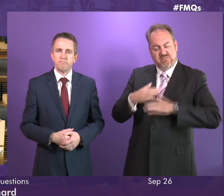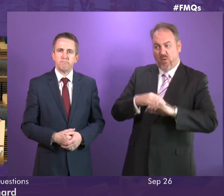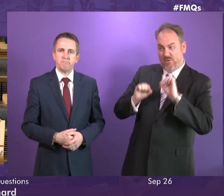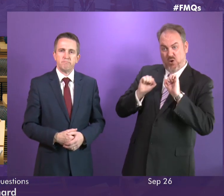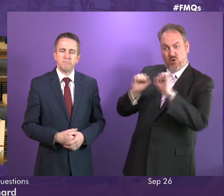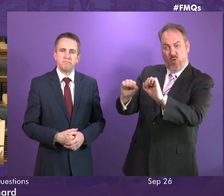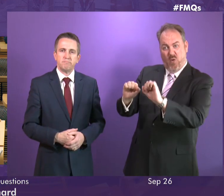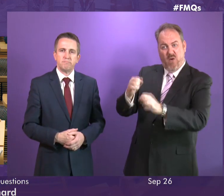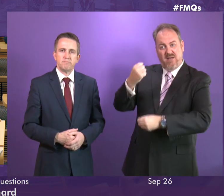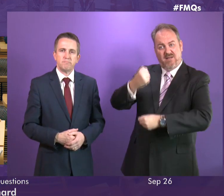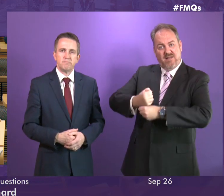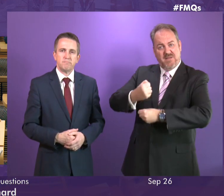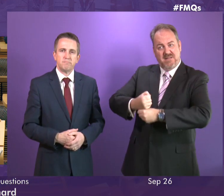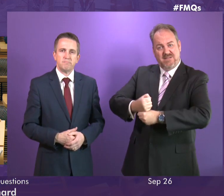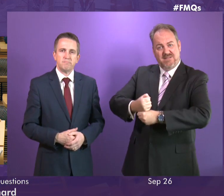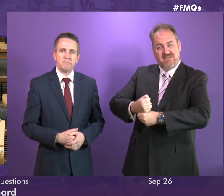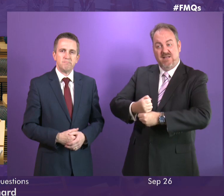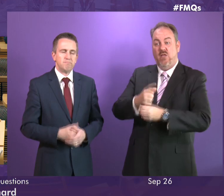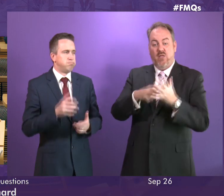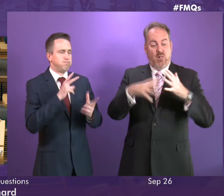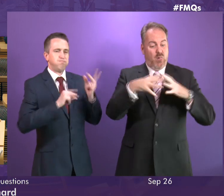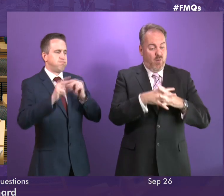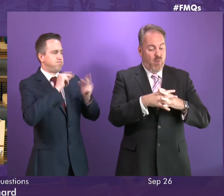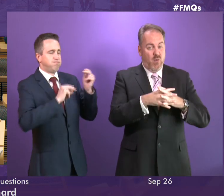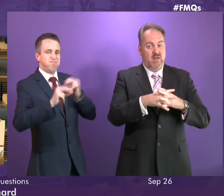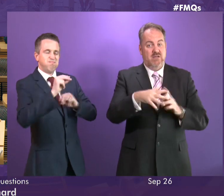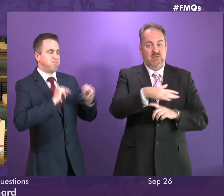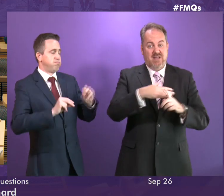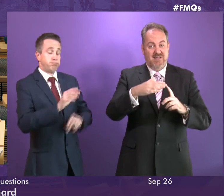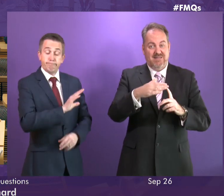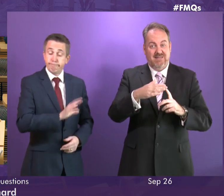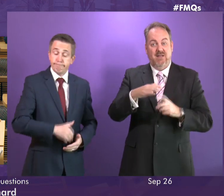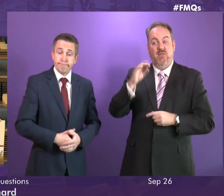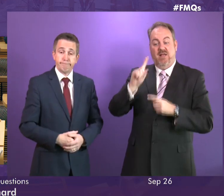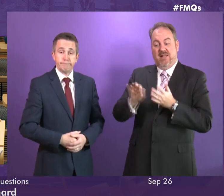The Electoral Commission and the Law Society both say that yours is the wrong approach,